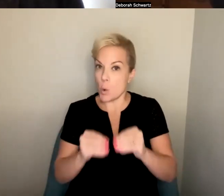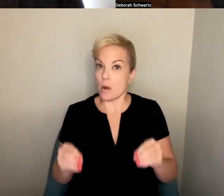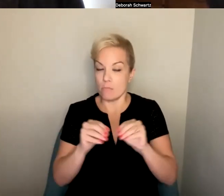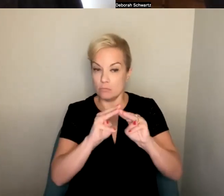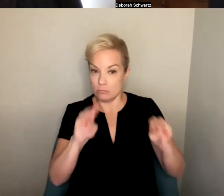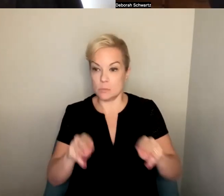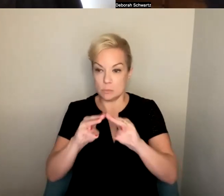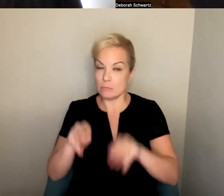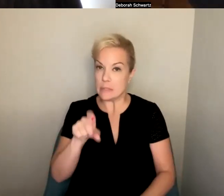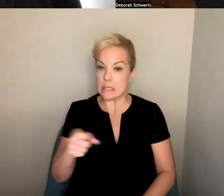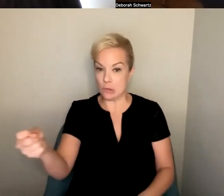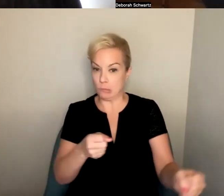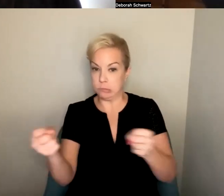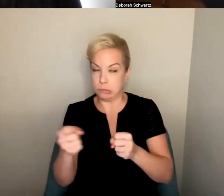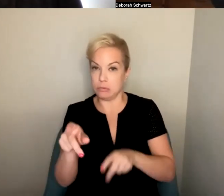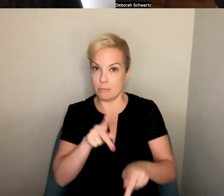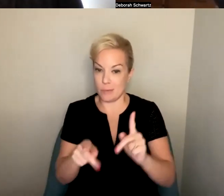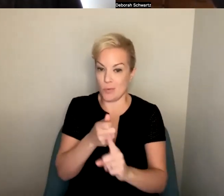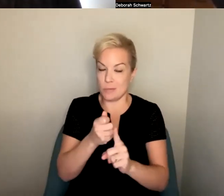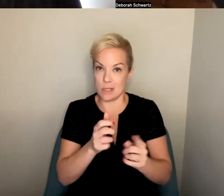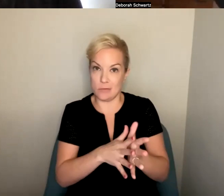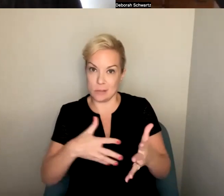um and there's other people now that are allies that are truly beginning